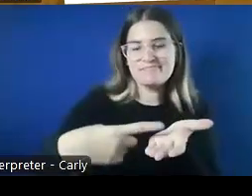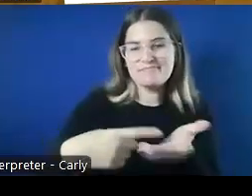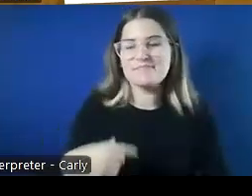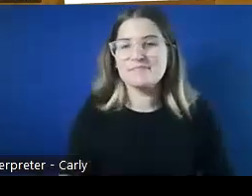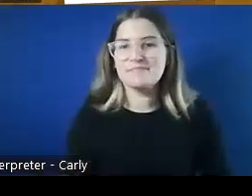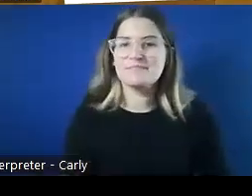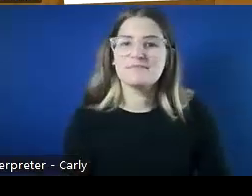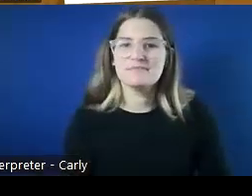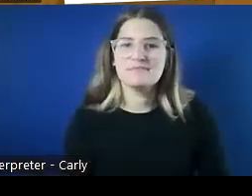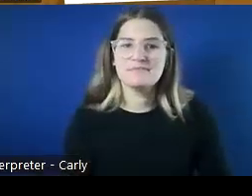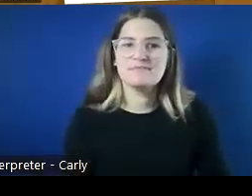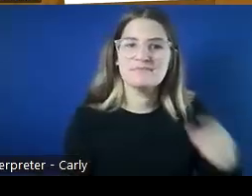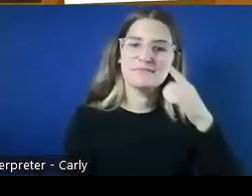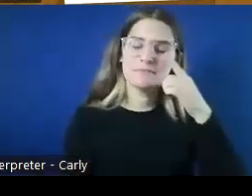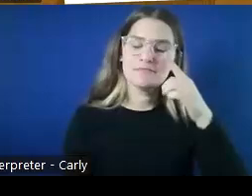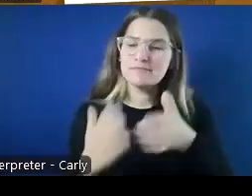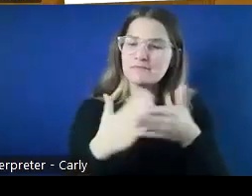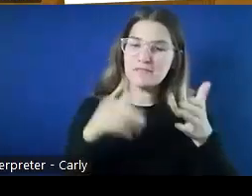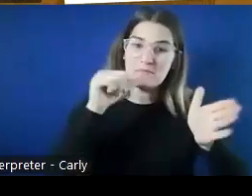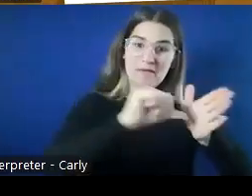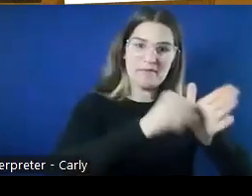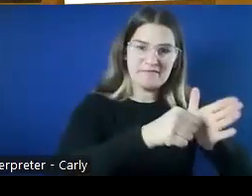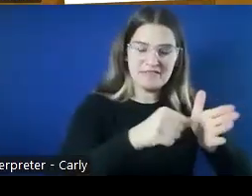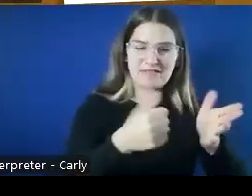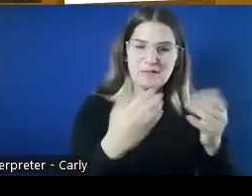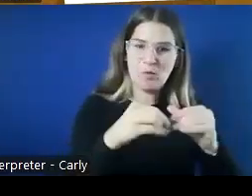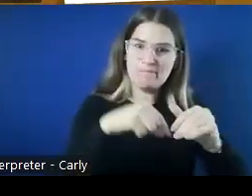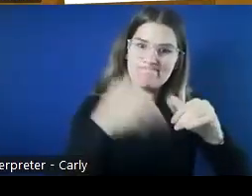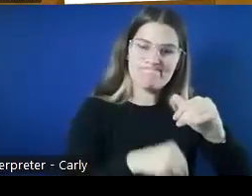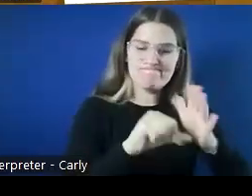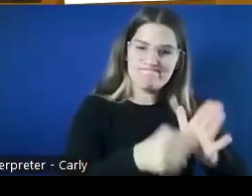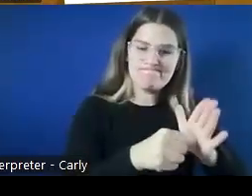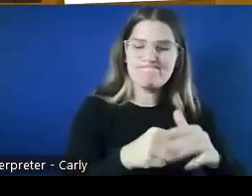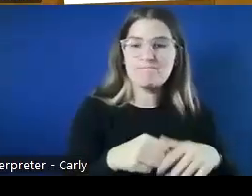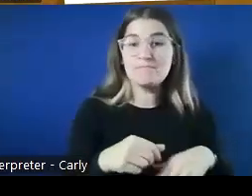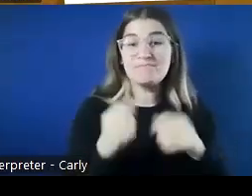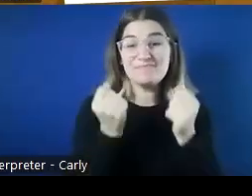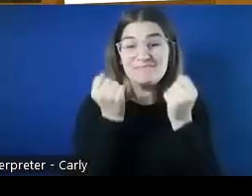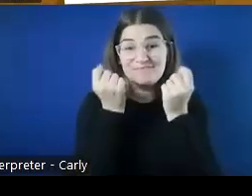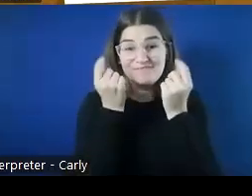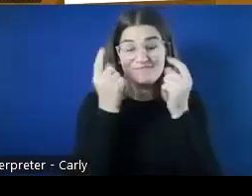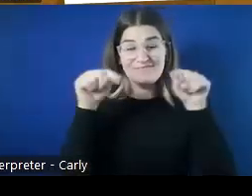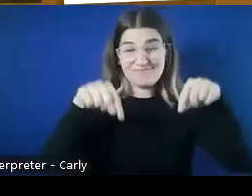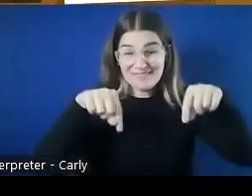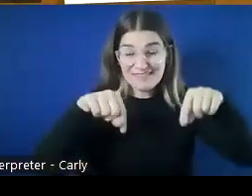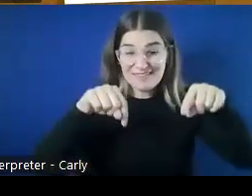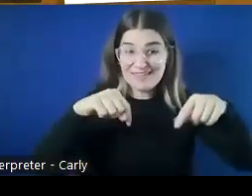be emphasizing points that have already been made this doesn't work if there's if it's not embedded